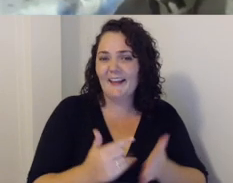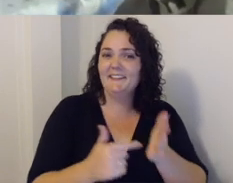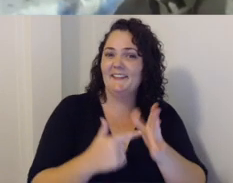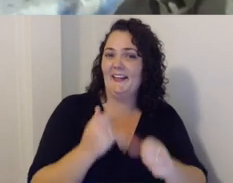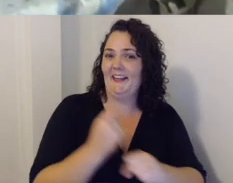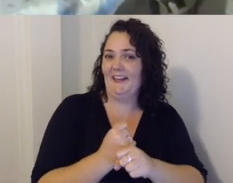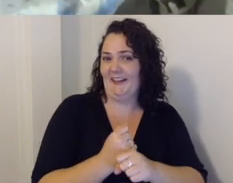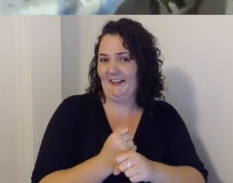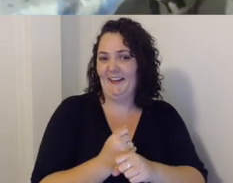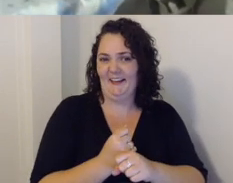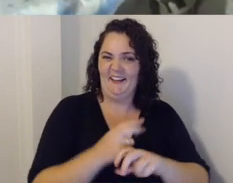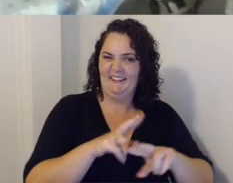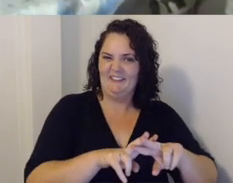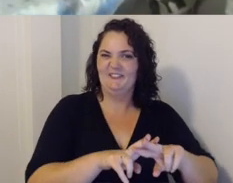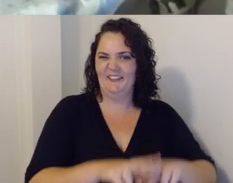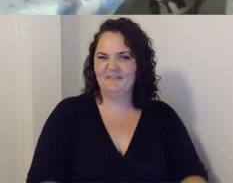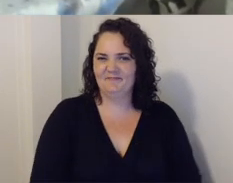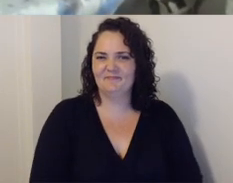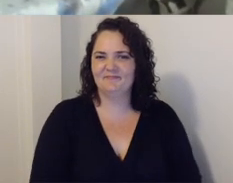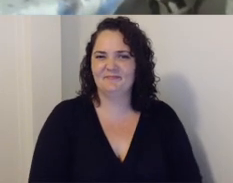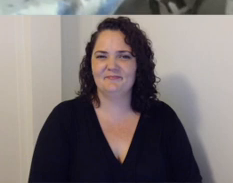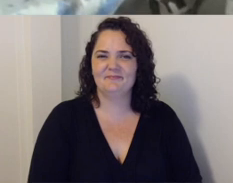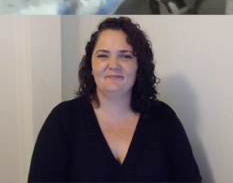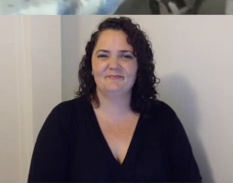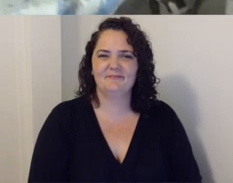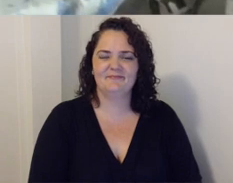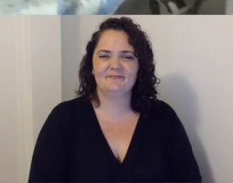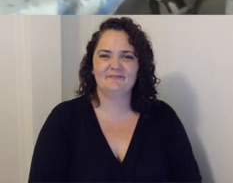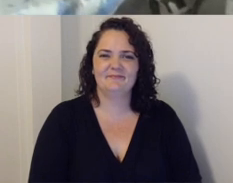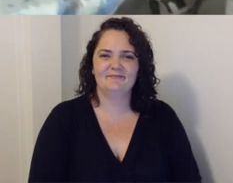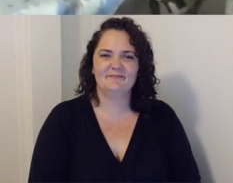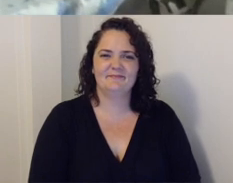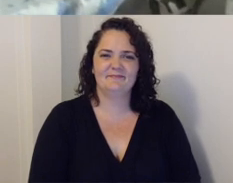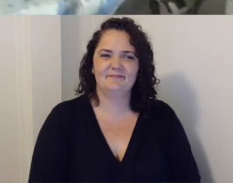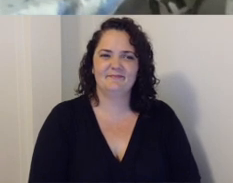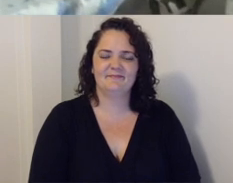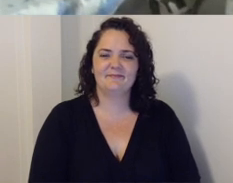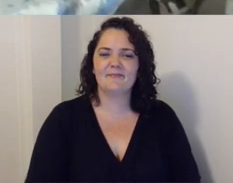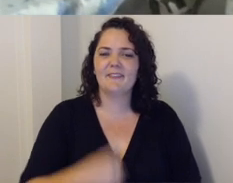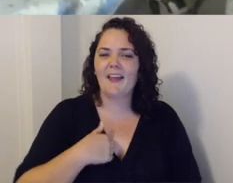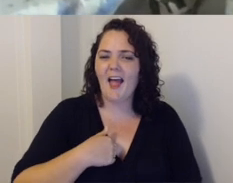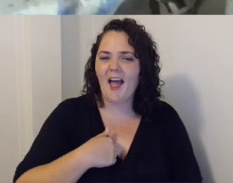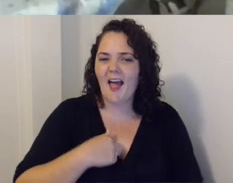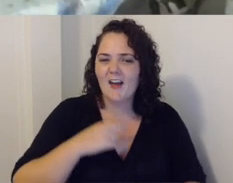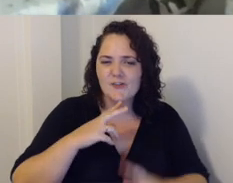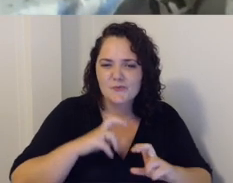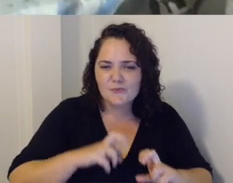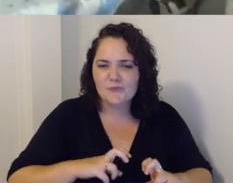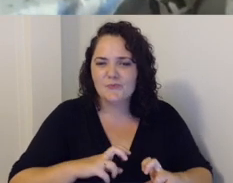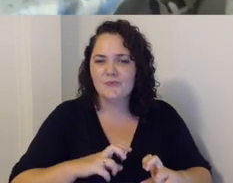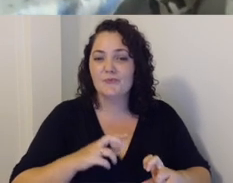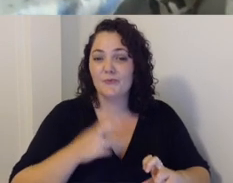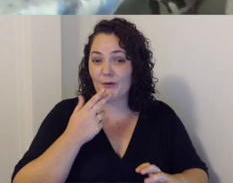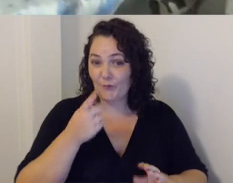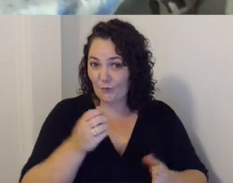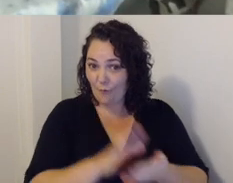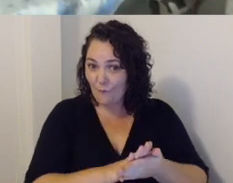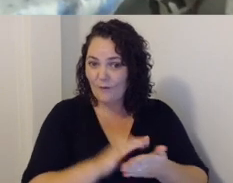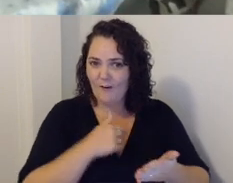great and I'll try to get in and have a look at your drawing too if you uh if you post it